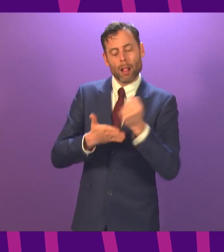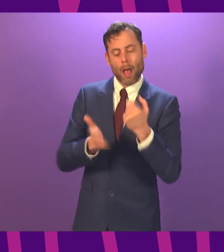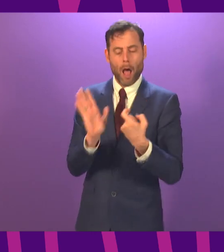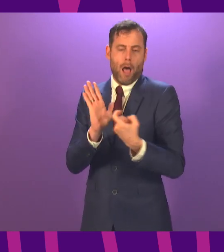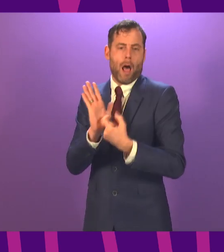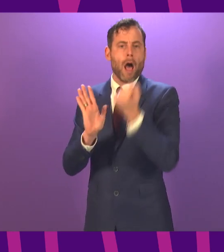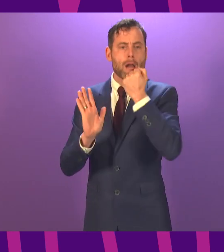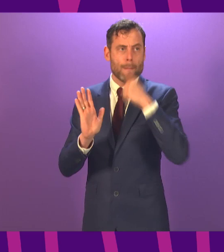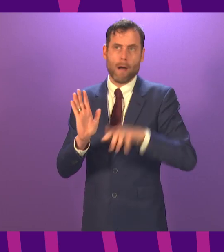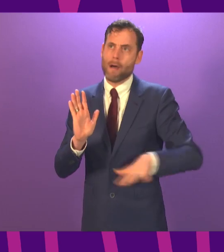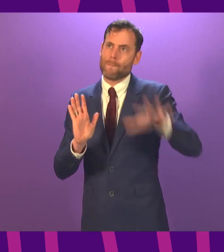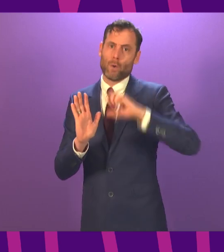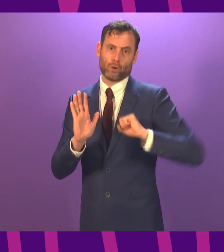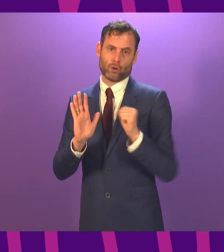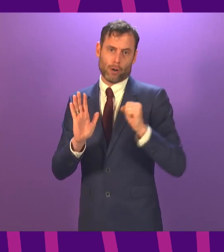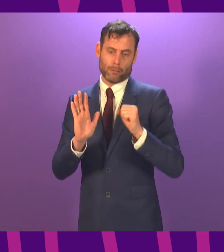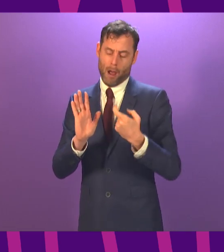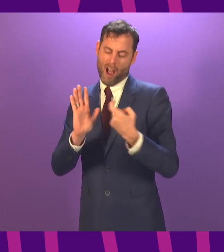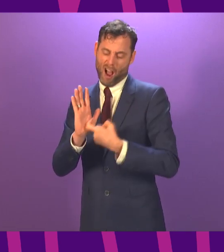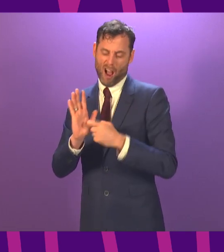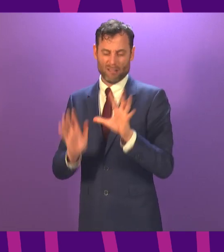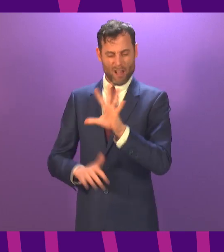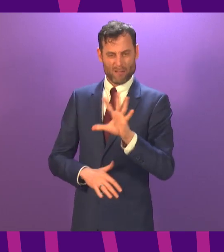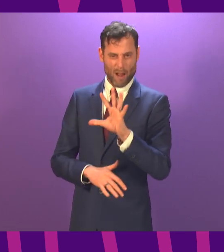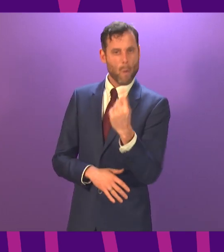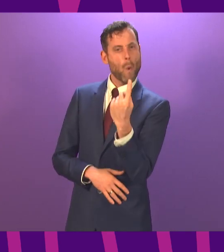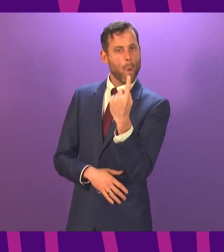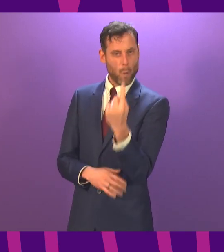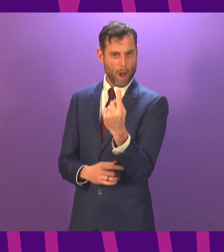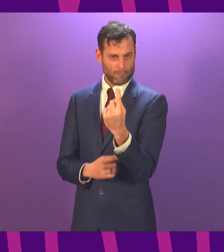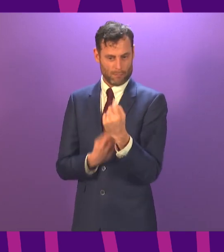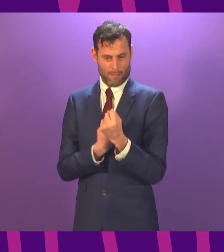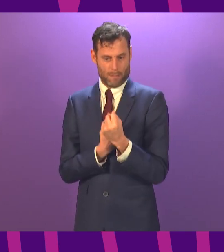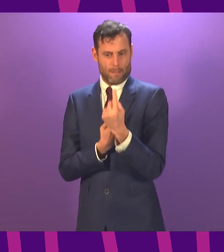We expect that it will show that the R number is still around 1 in Scotland, which is a